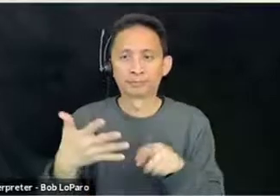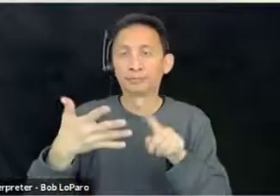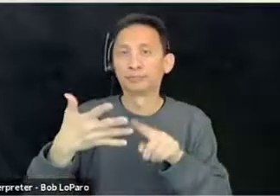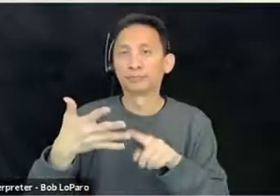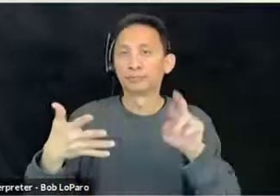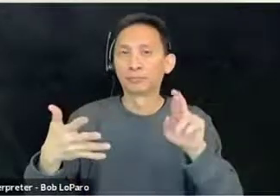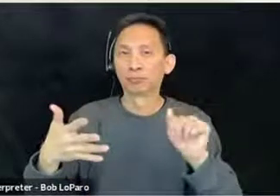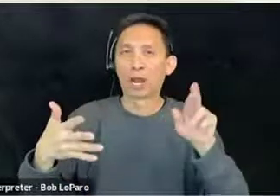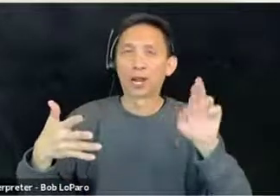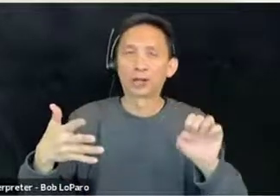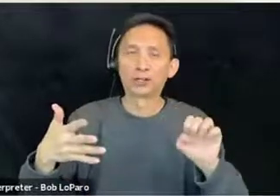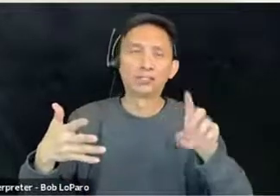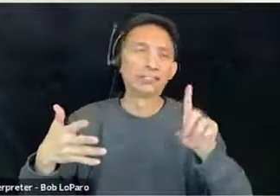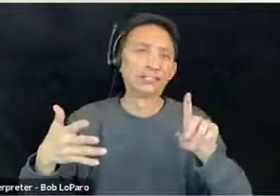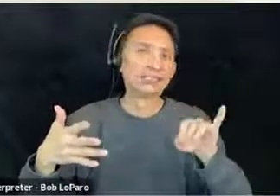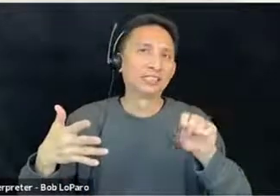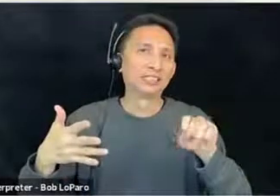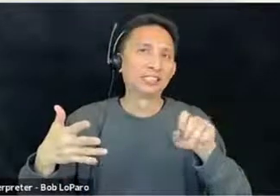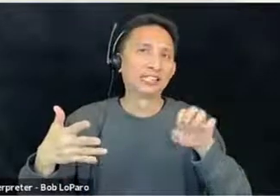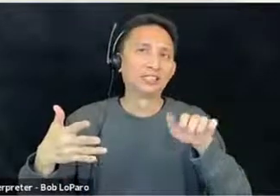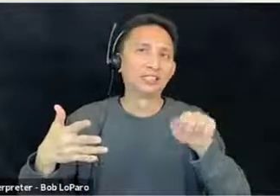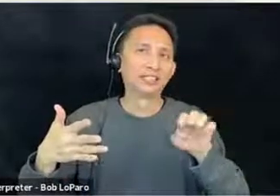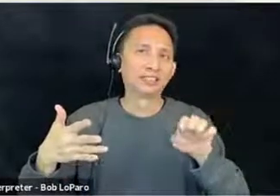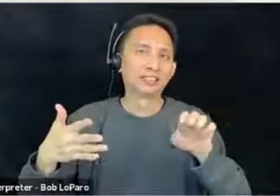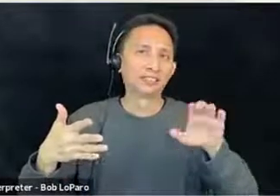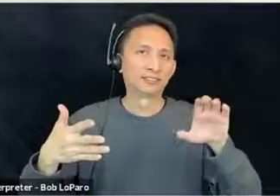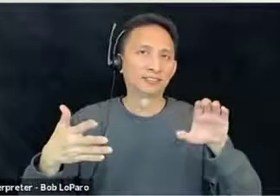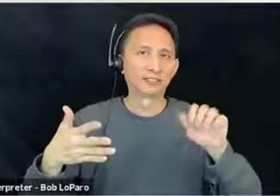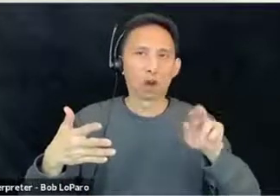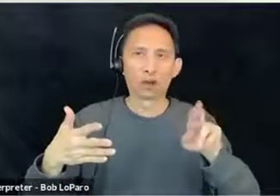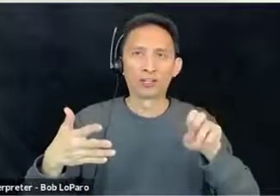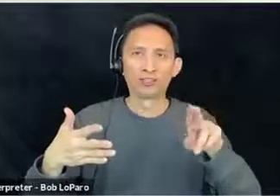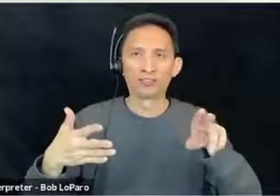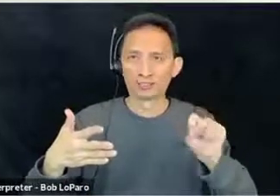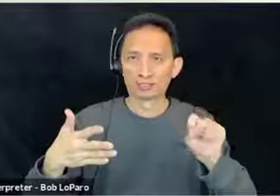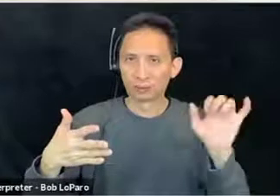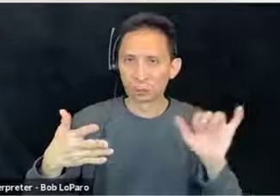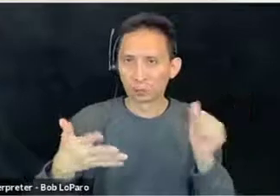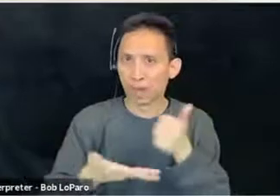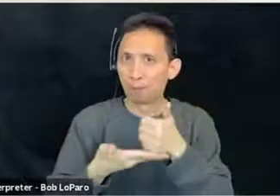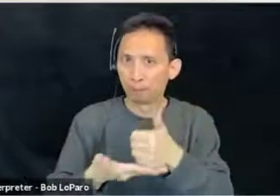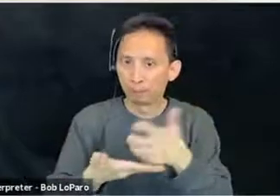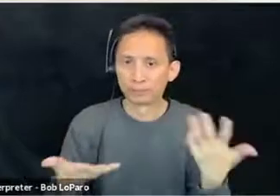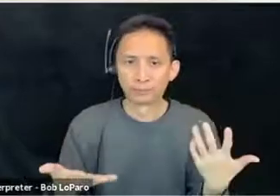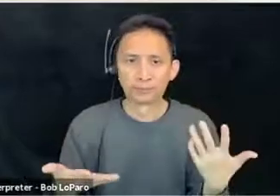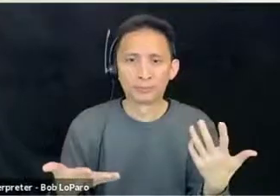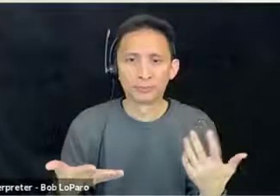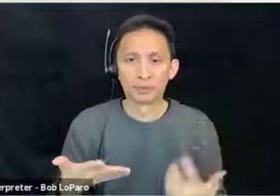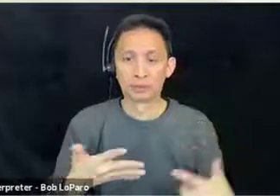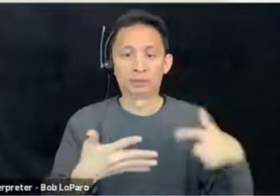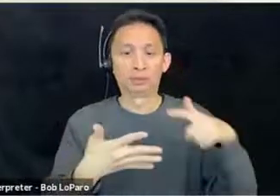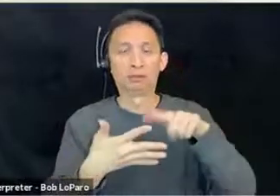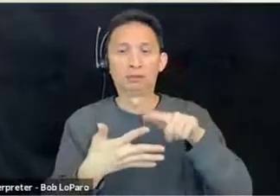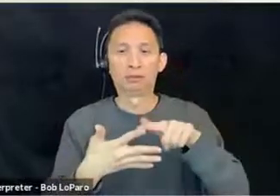is gonna benefit from that, newborn screening. We only mentioned the Aidan's Law